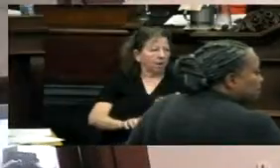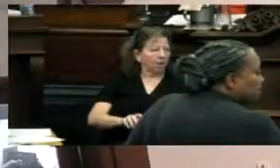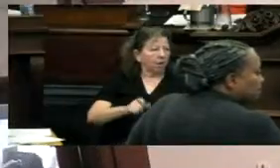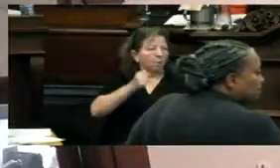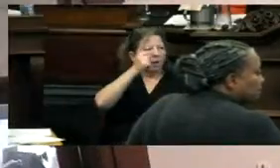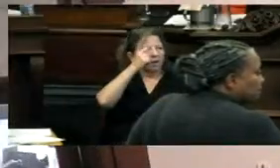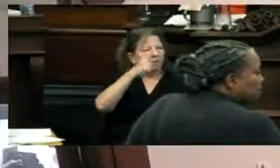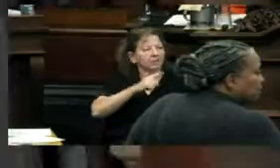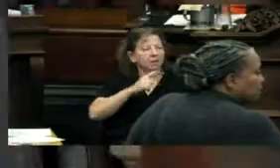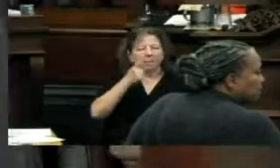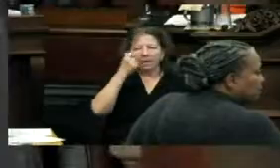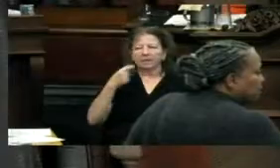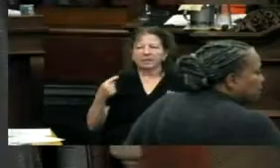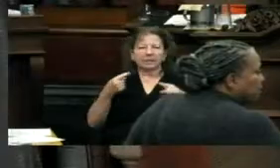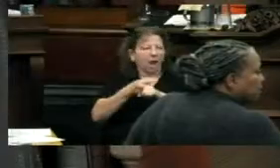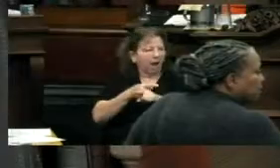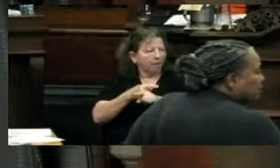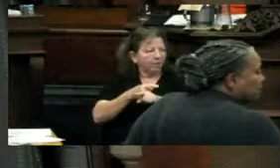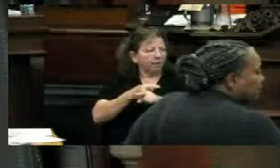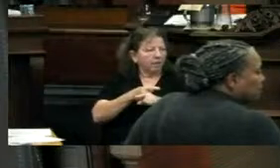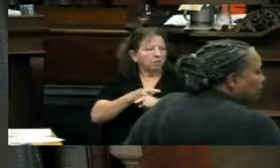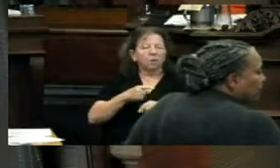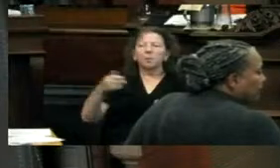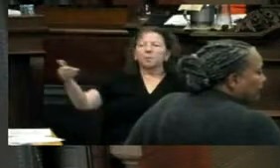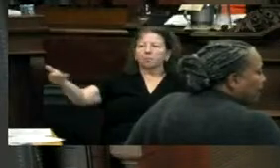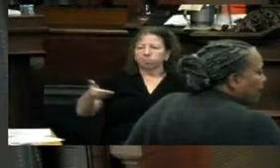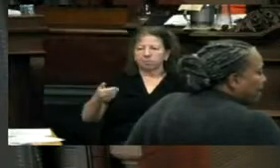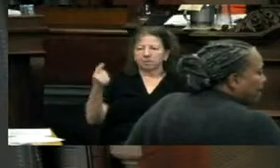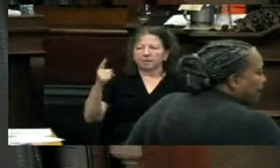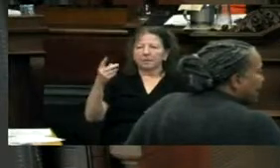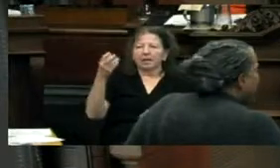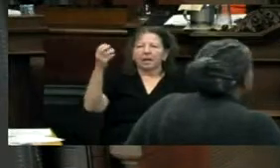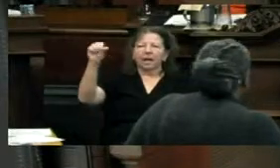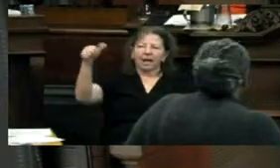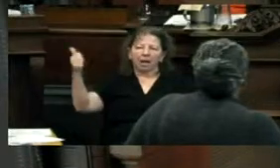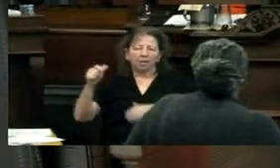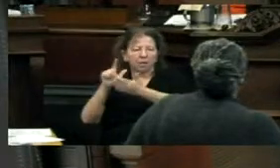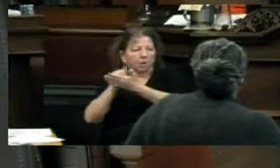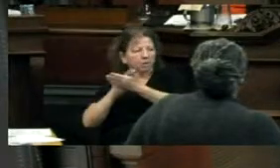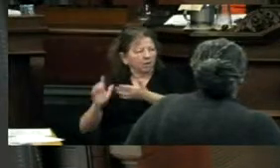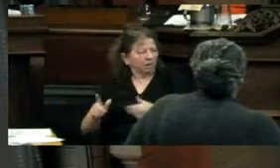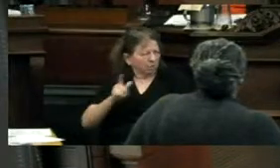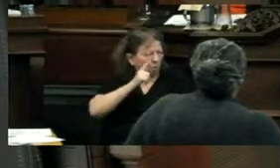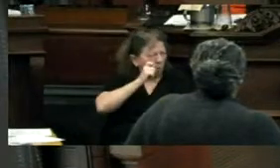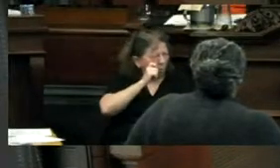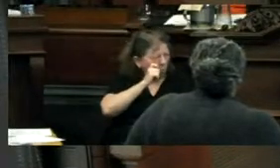have one, nor will my office. So we're getting outside counsel now, recognizing that there's a